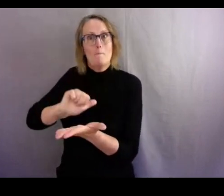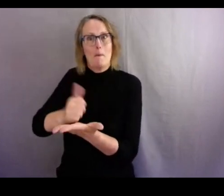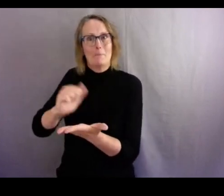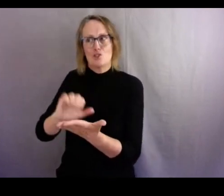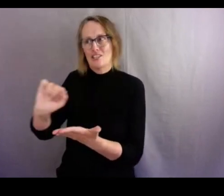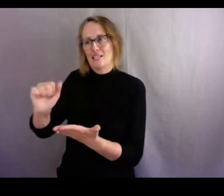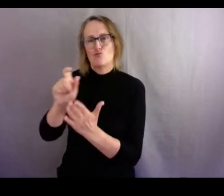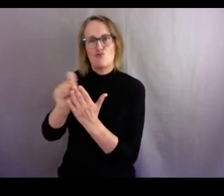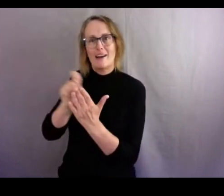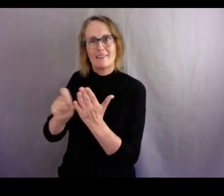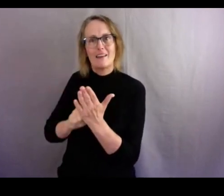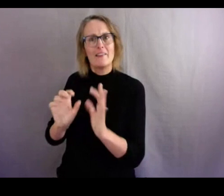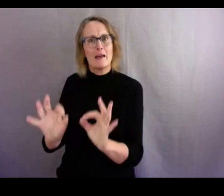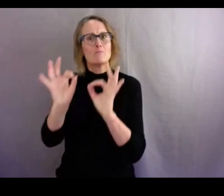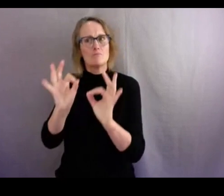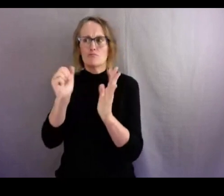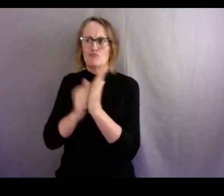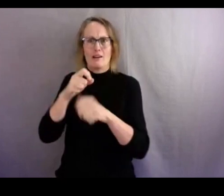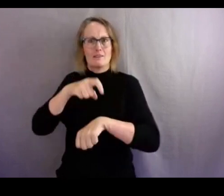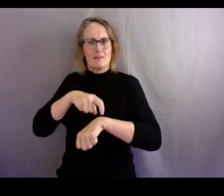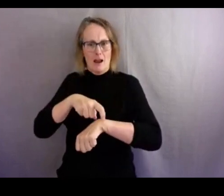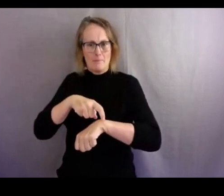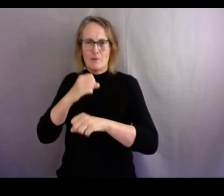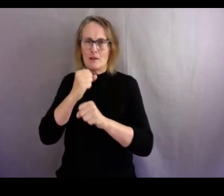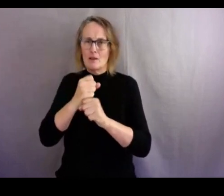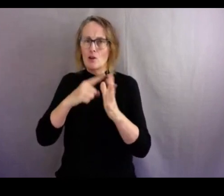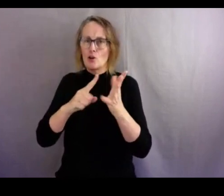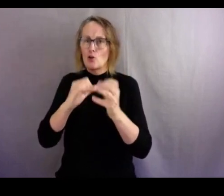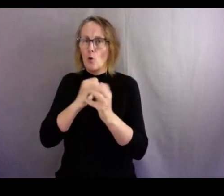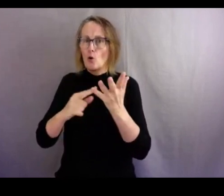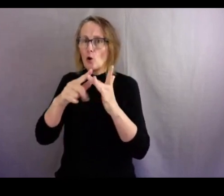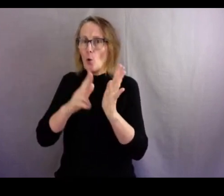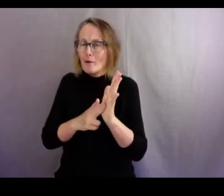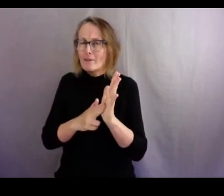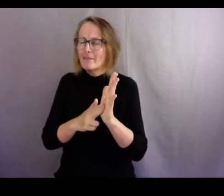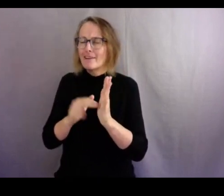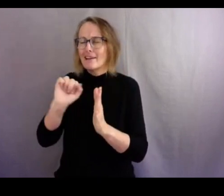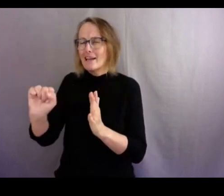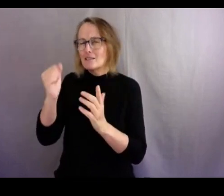because with Gauguin, it's always complex, never exactly what he says, never exactly what he writes.